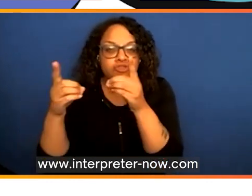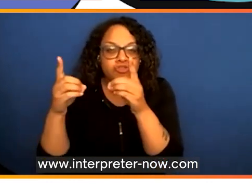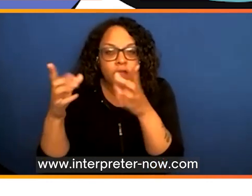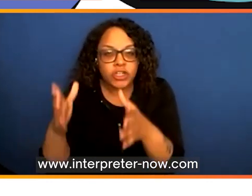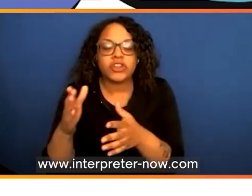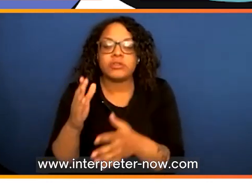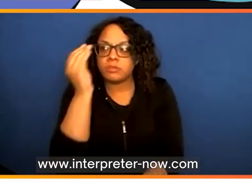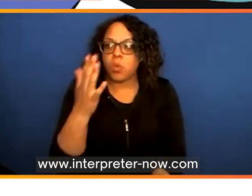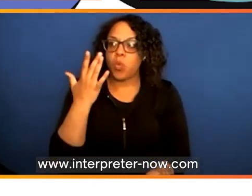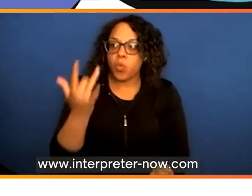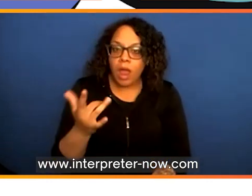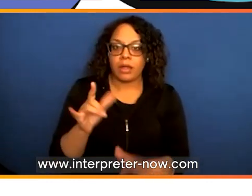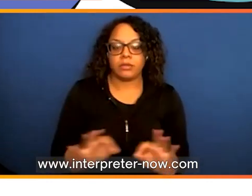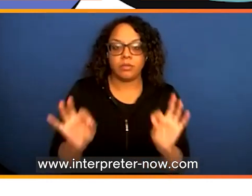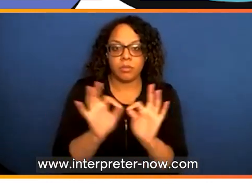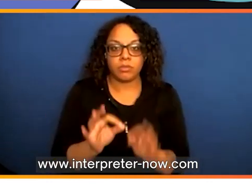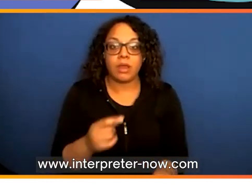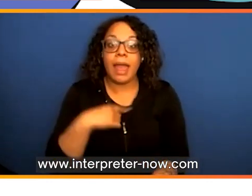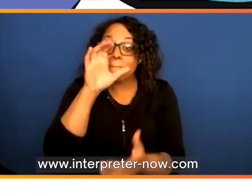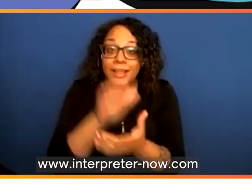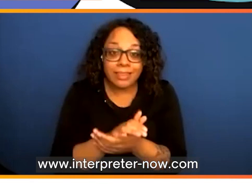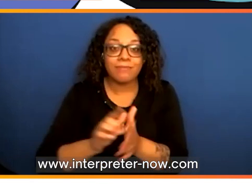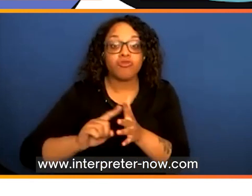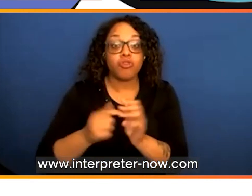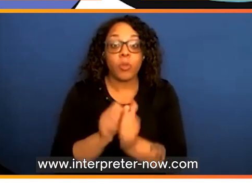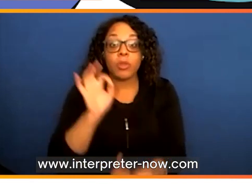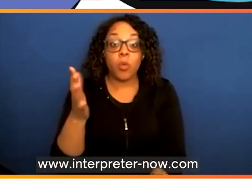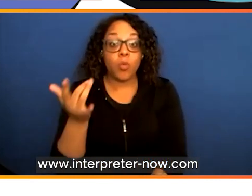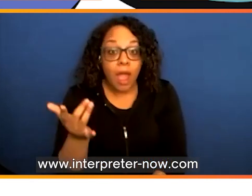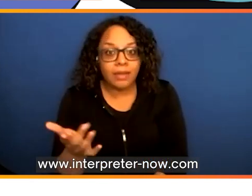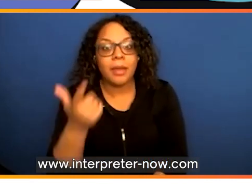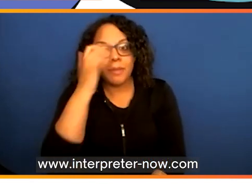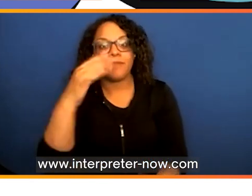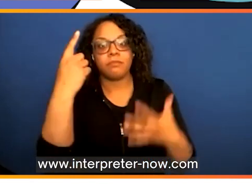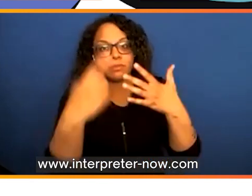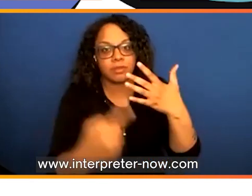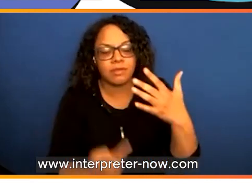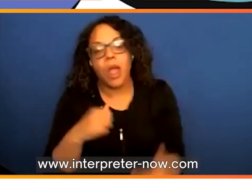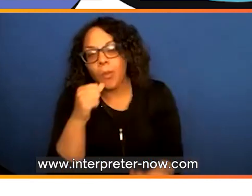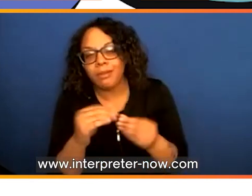going to go back with them, but the things that still exist; the mansplaining, the manterruptions.